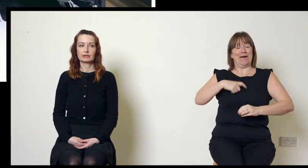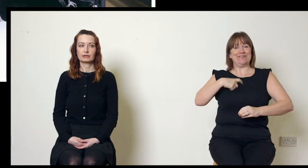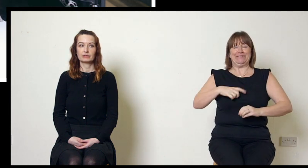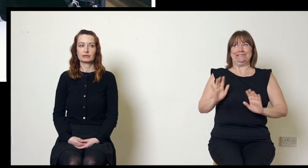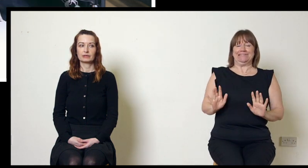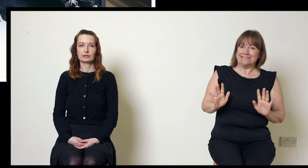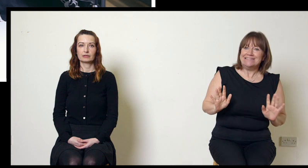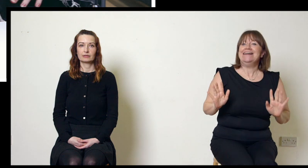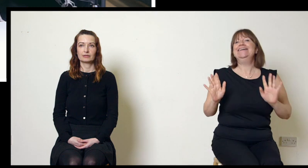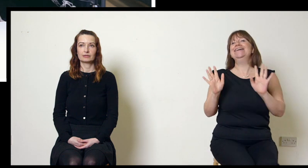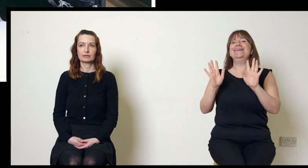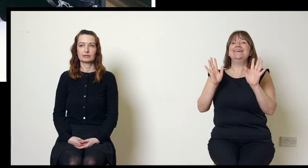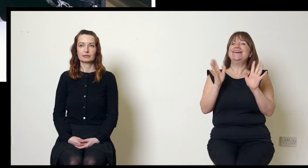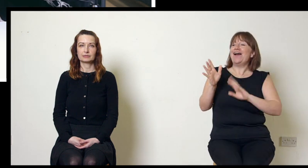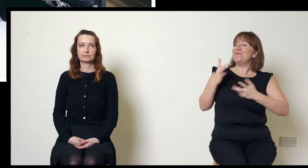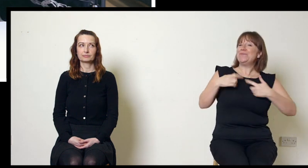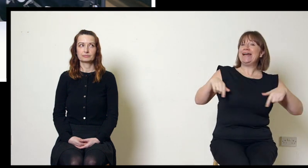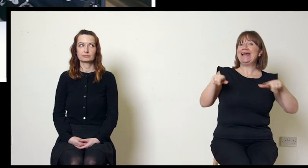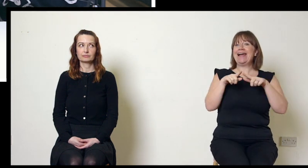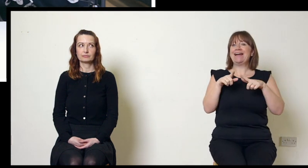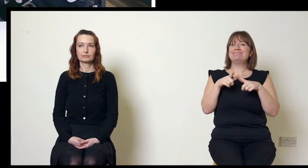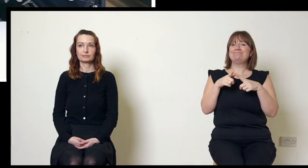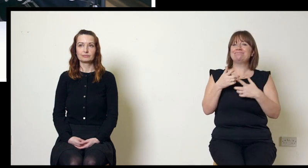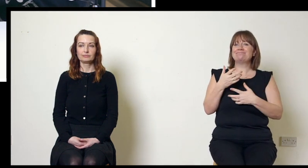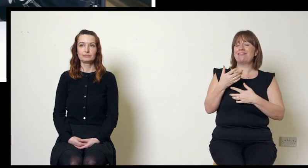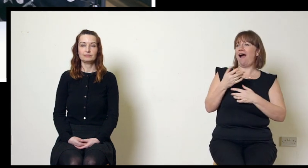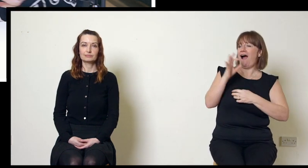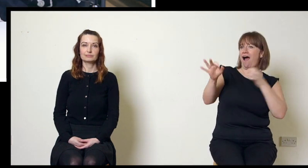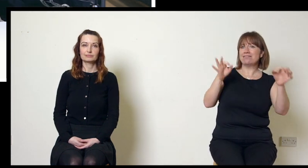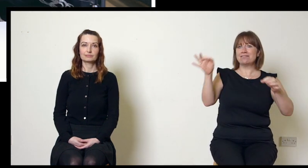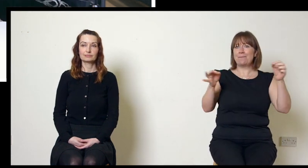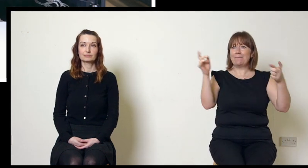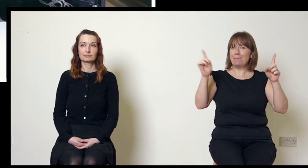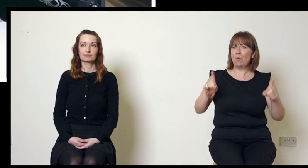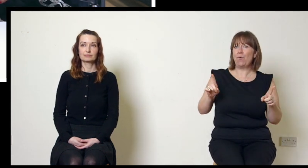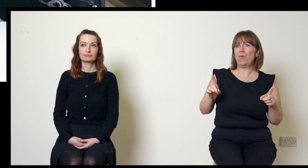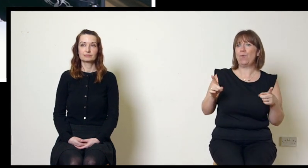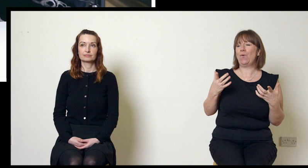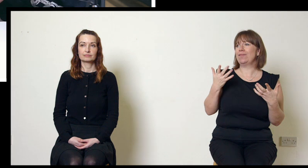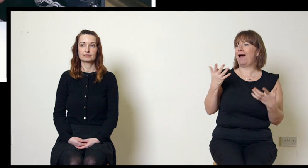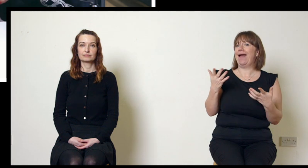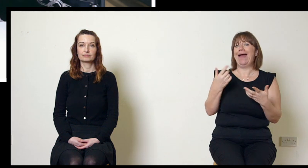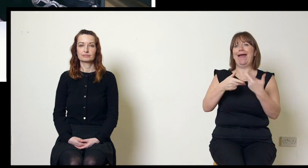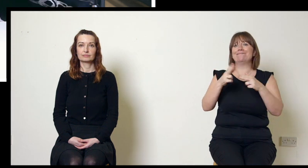But yeah, we like have now asked those people if they're sending us stuff to go into the newsletter that they send the alt tags.